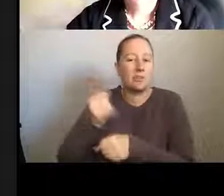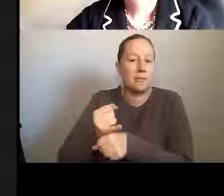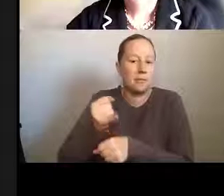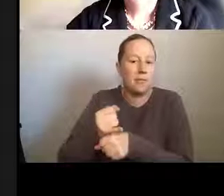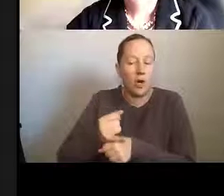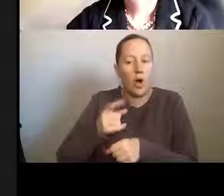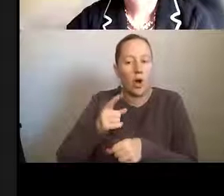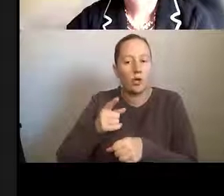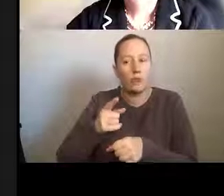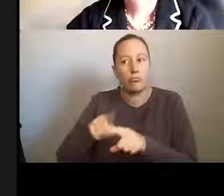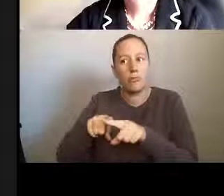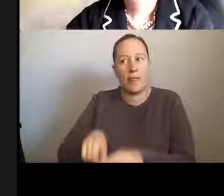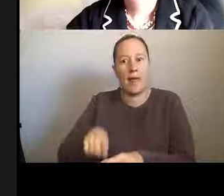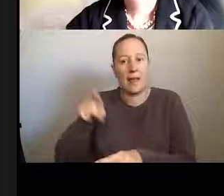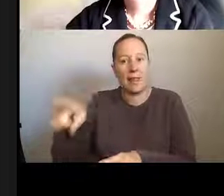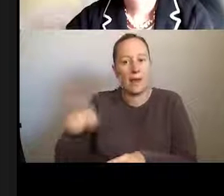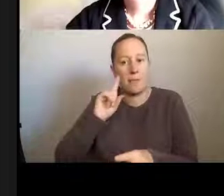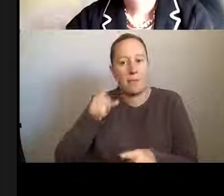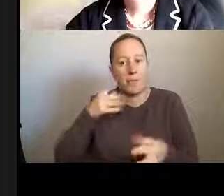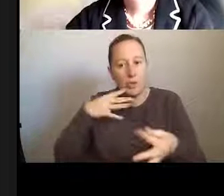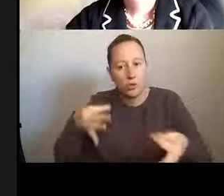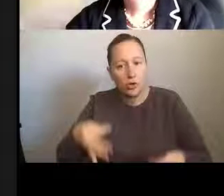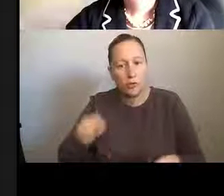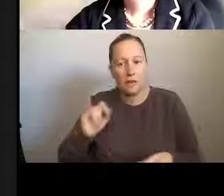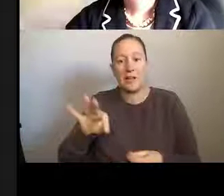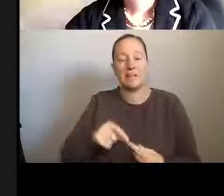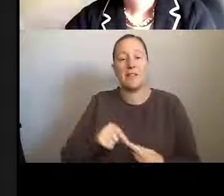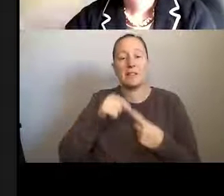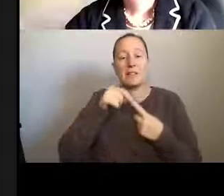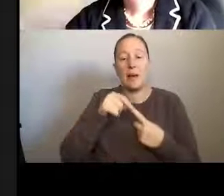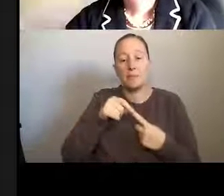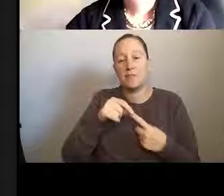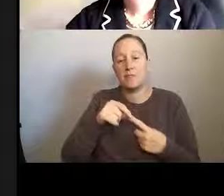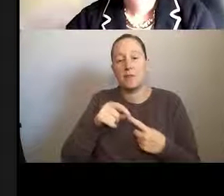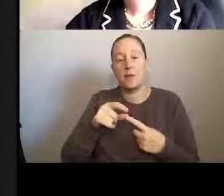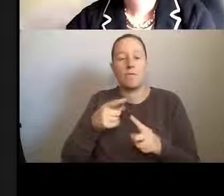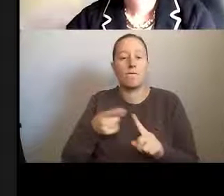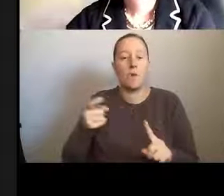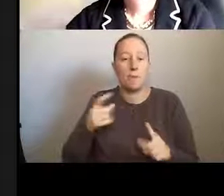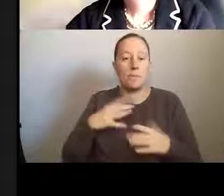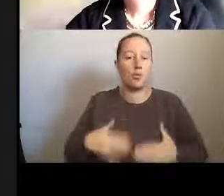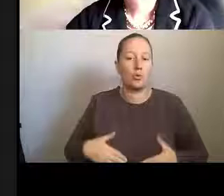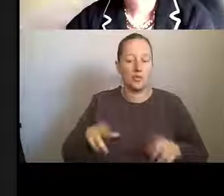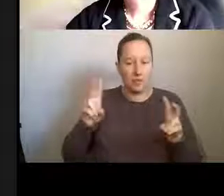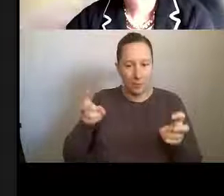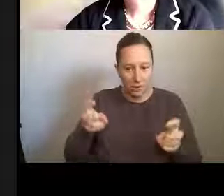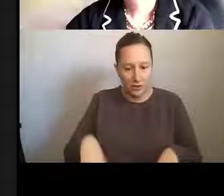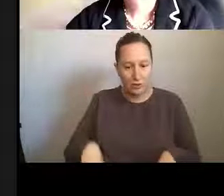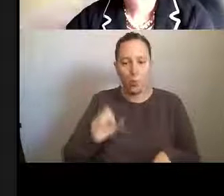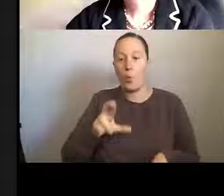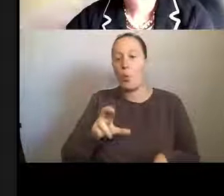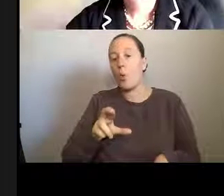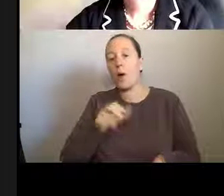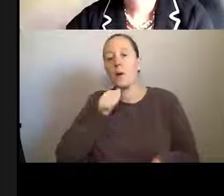of whether a project is exempt human subjects research. Or for that matter, not human subjects research.